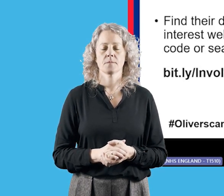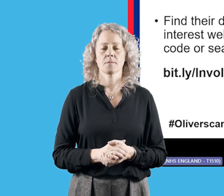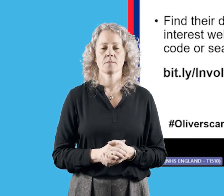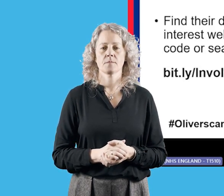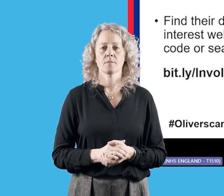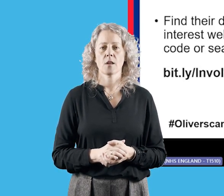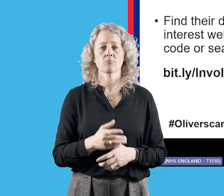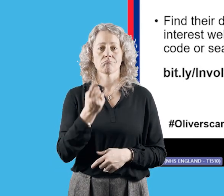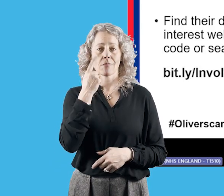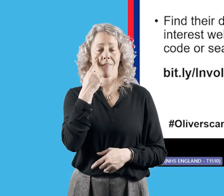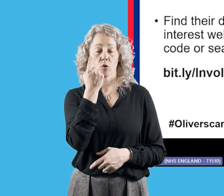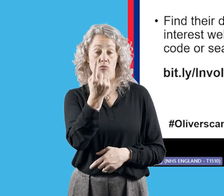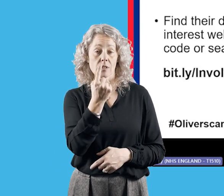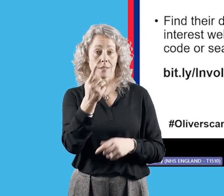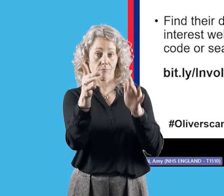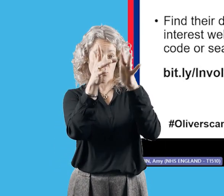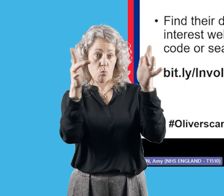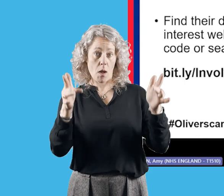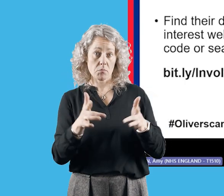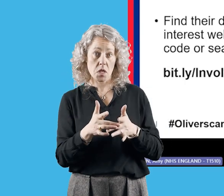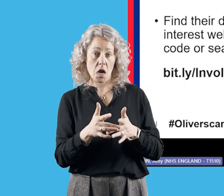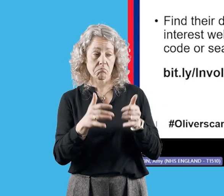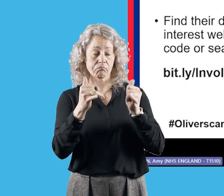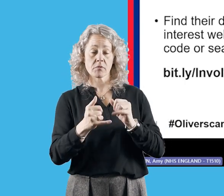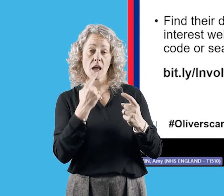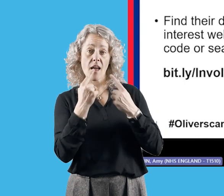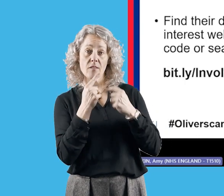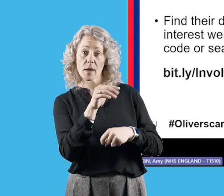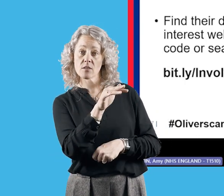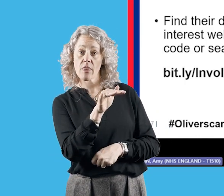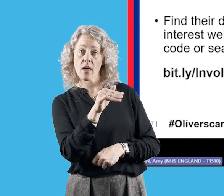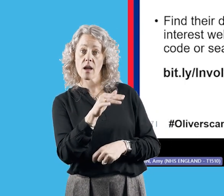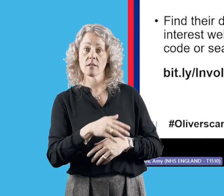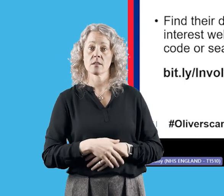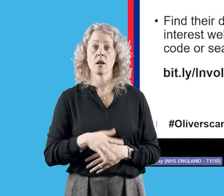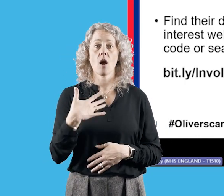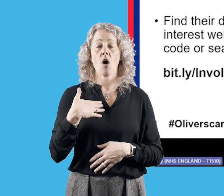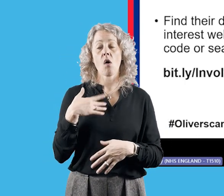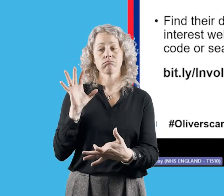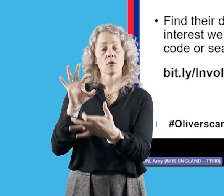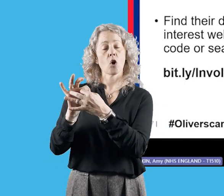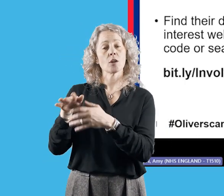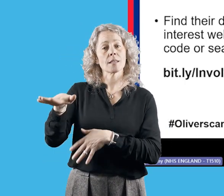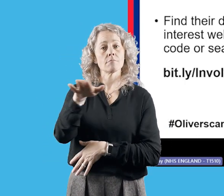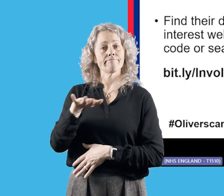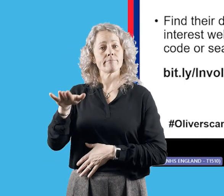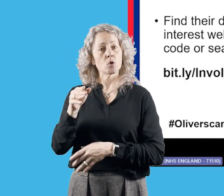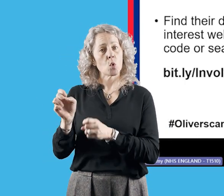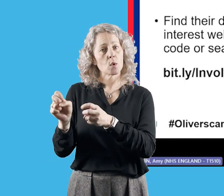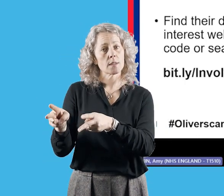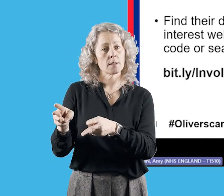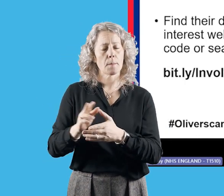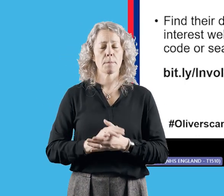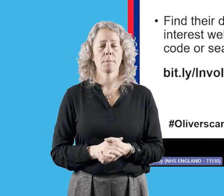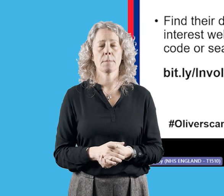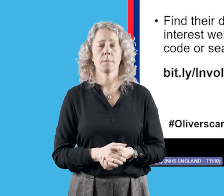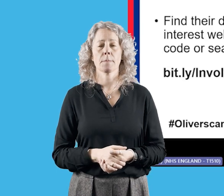have a look if you want any information, hopefully the stuff on the website or reach out to your local systems and and providers.